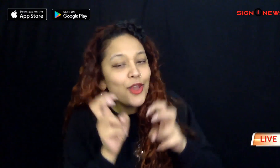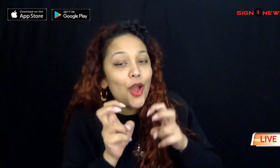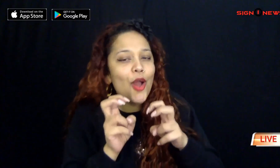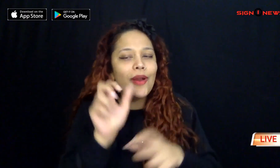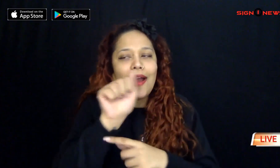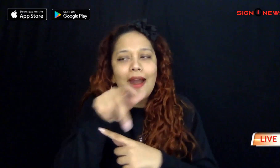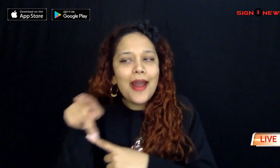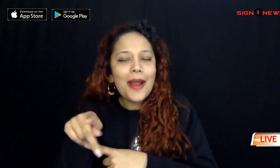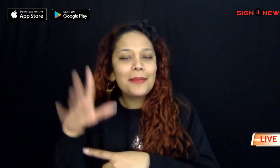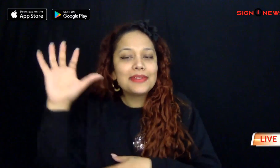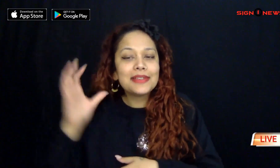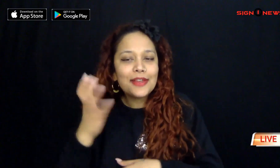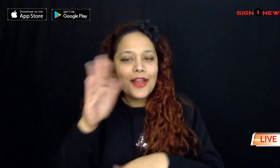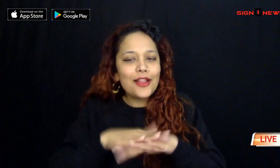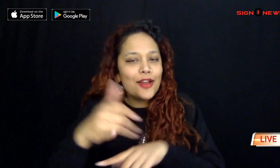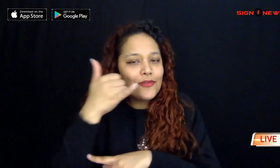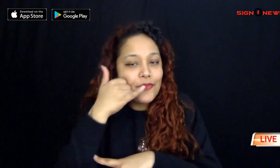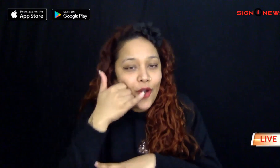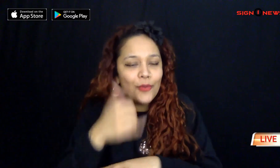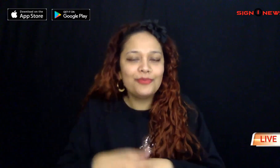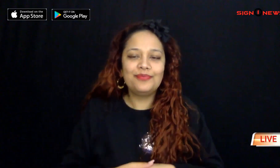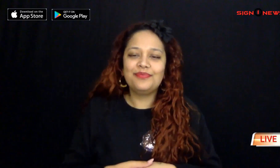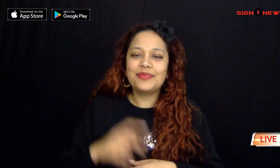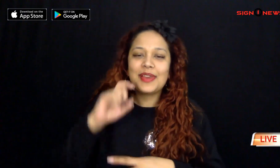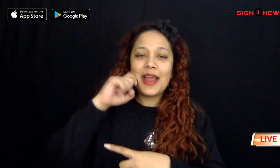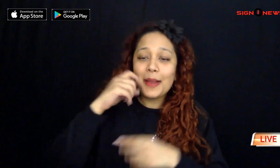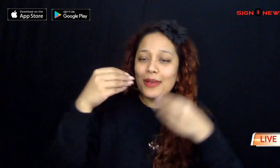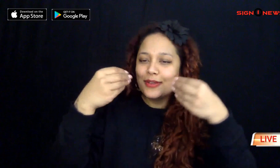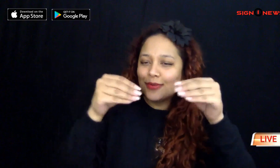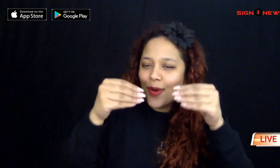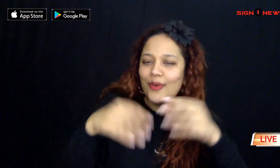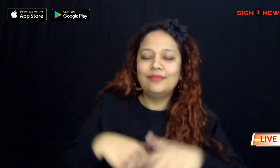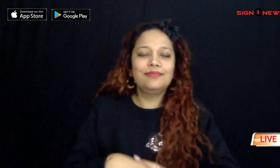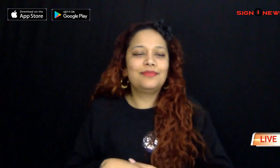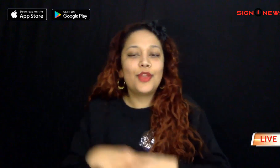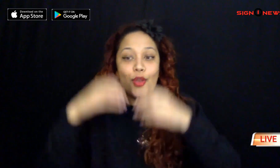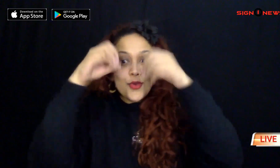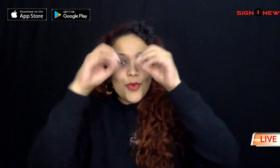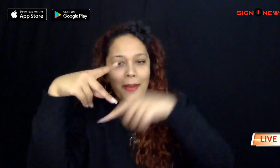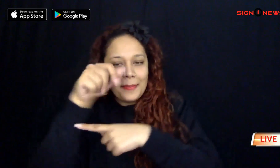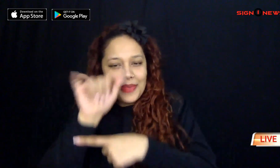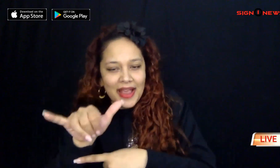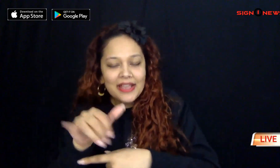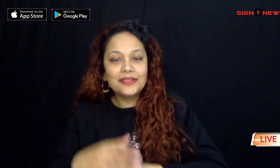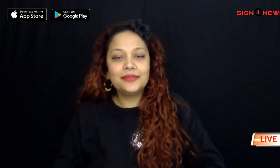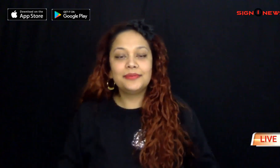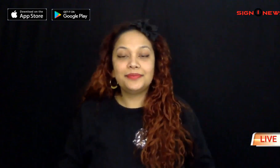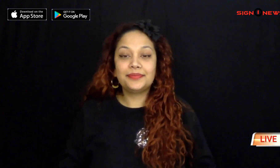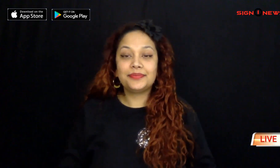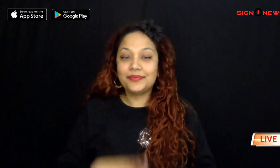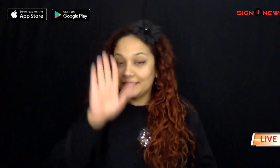download the Sign1News app by heading to the App Store or Google play store on your smart phone